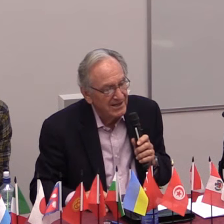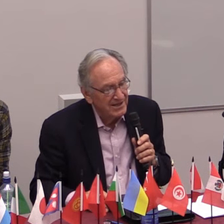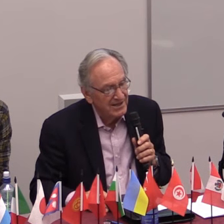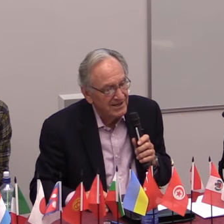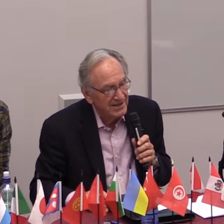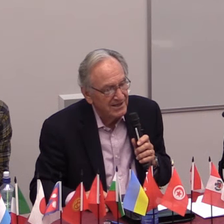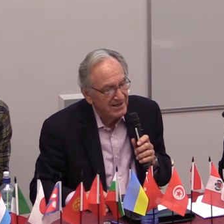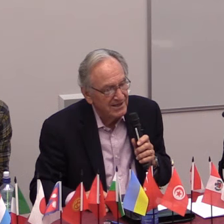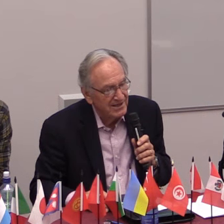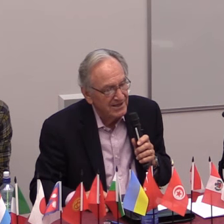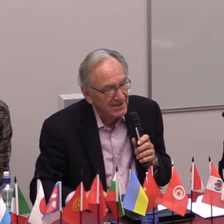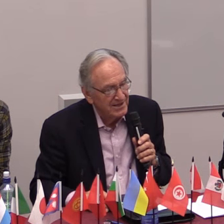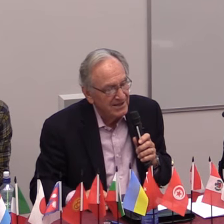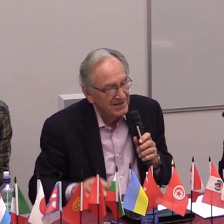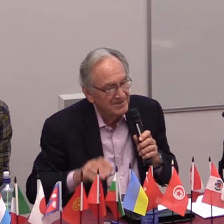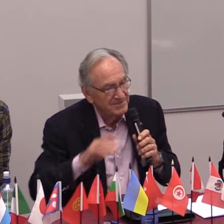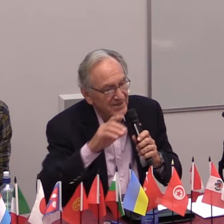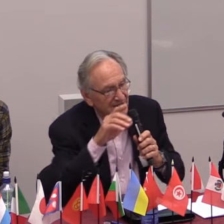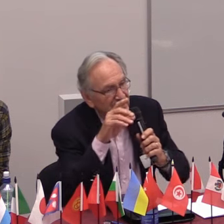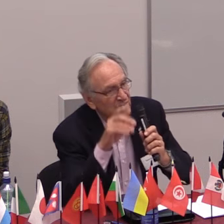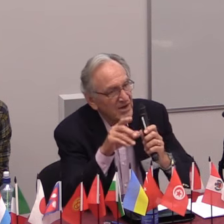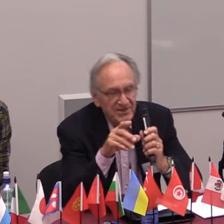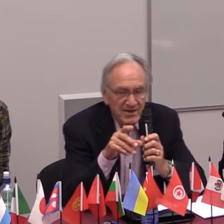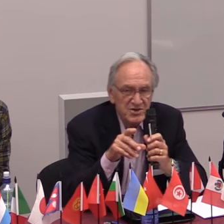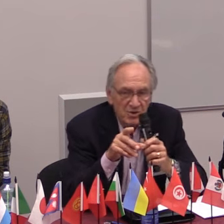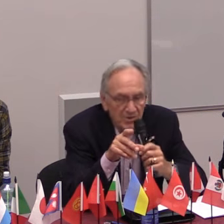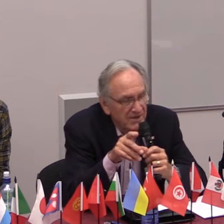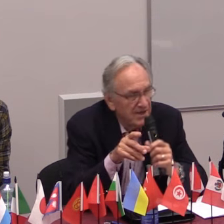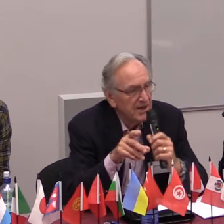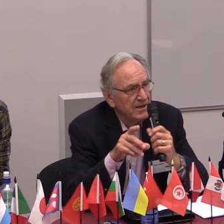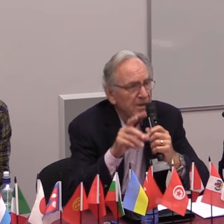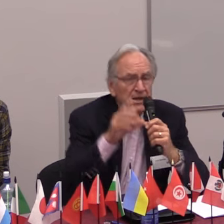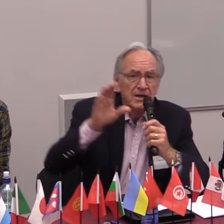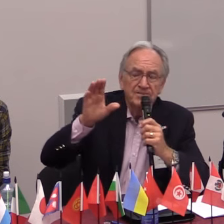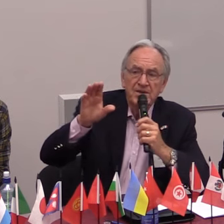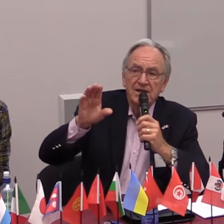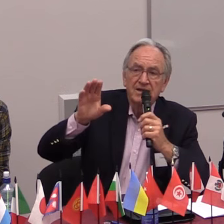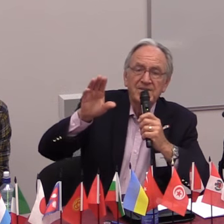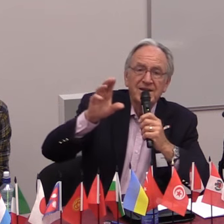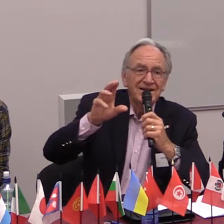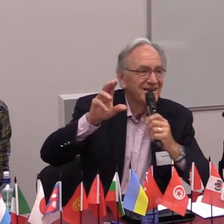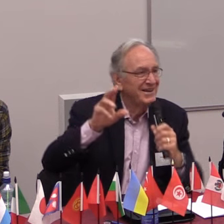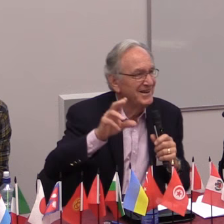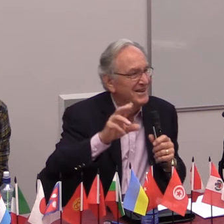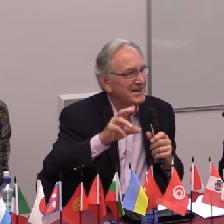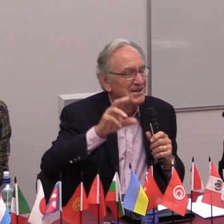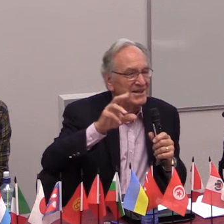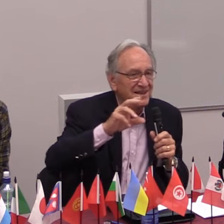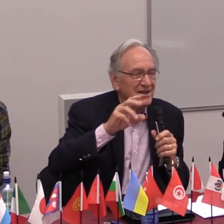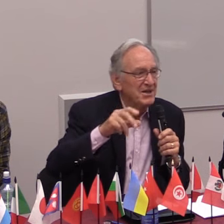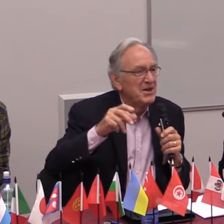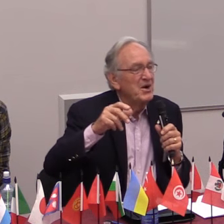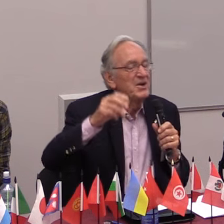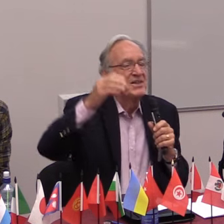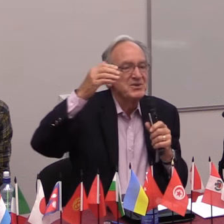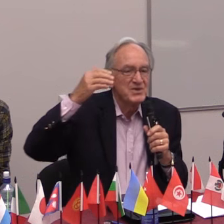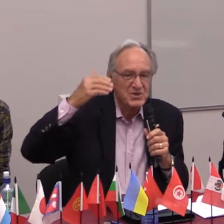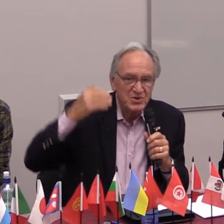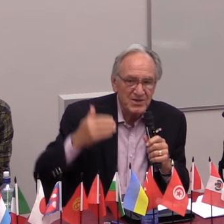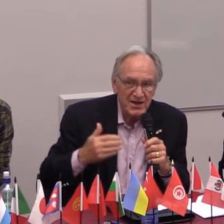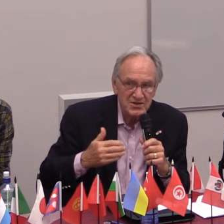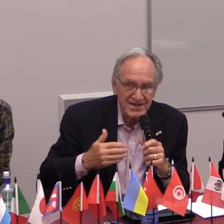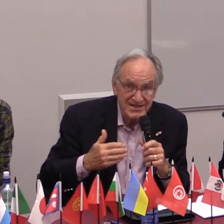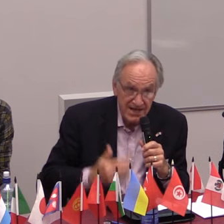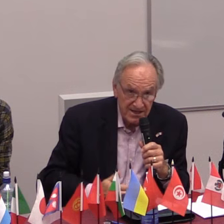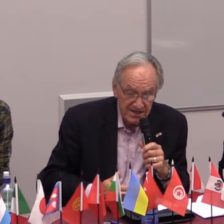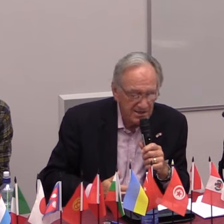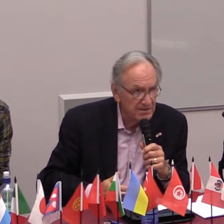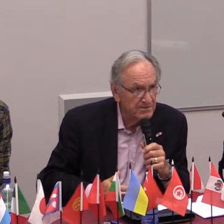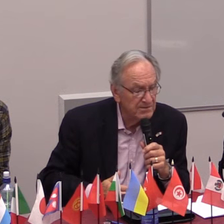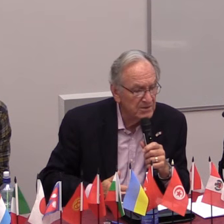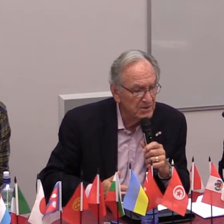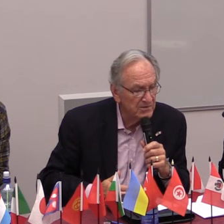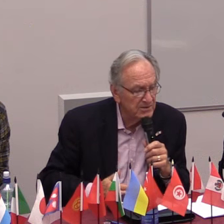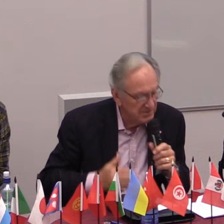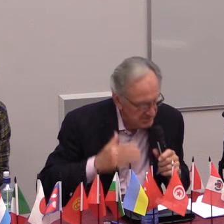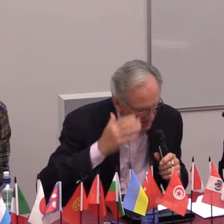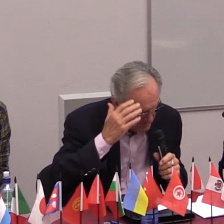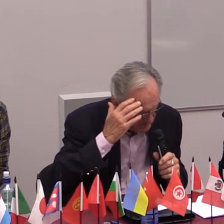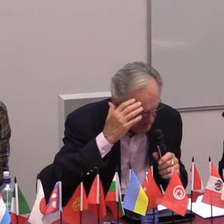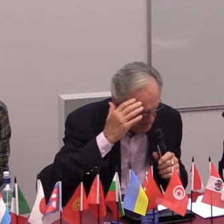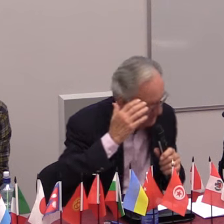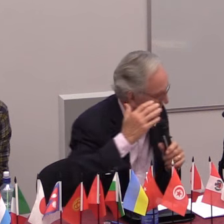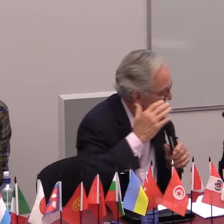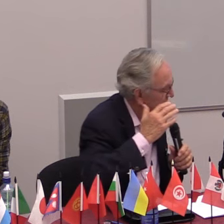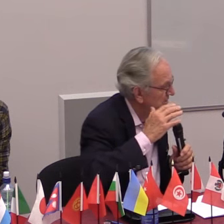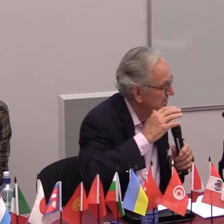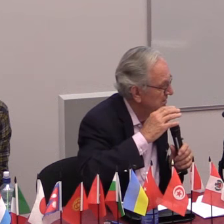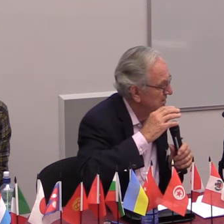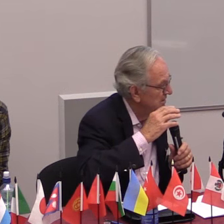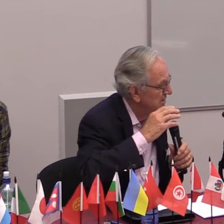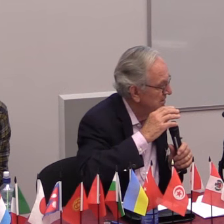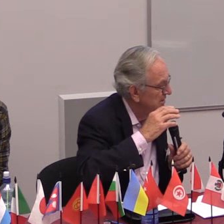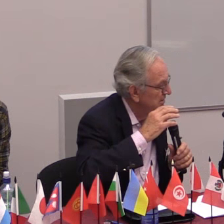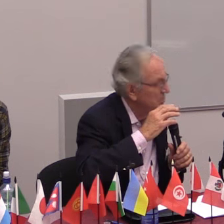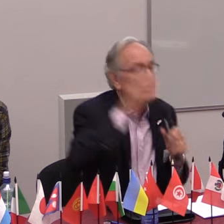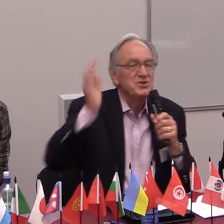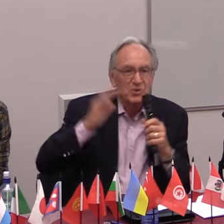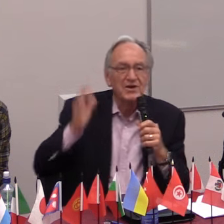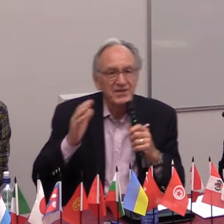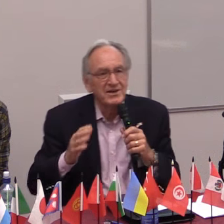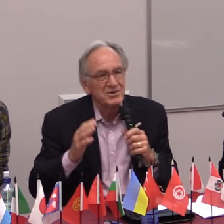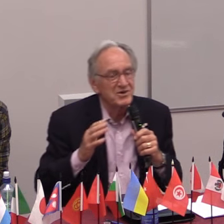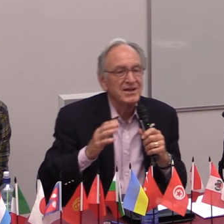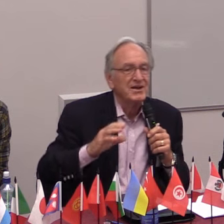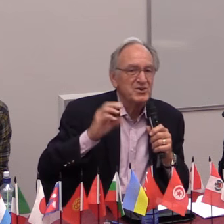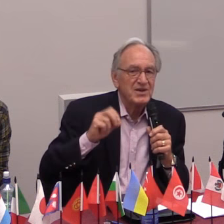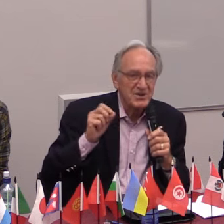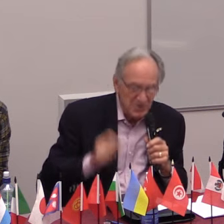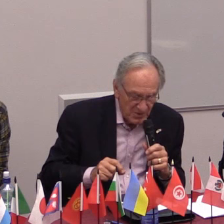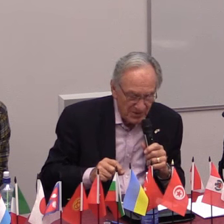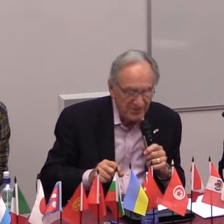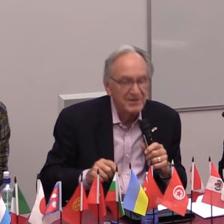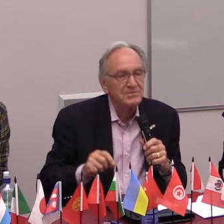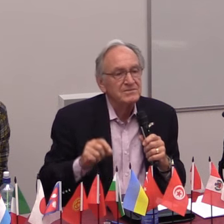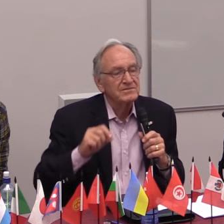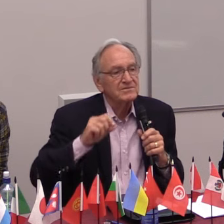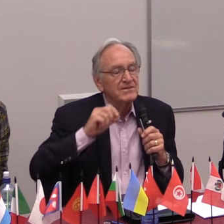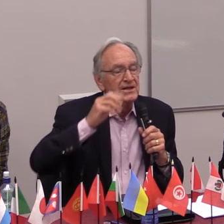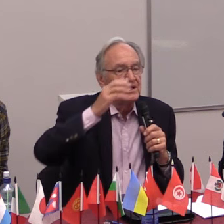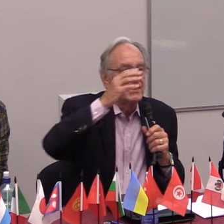Well I'll tell you the story, what the heck! This was in 2010, well 2012 thank you Judy.